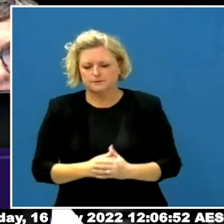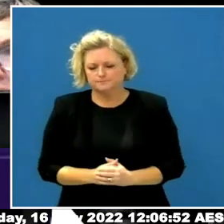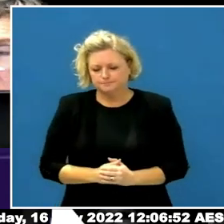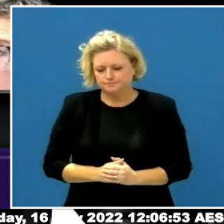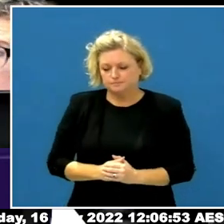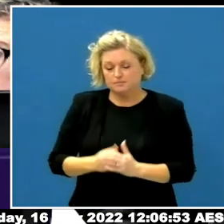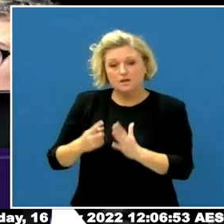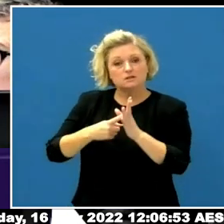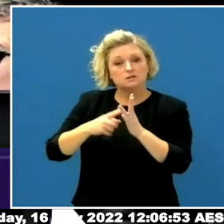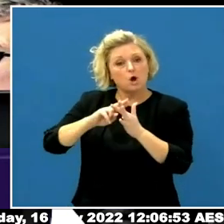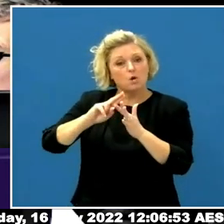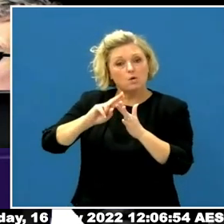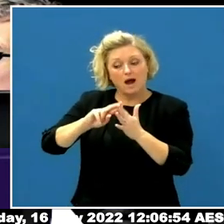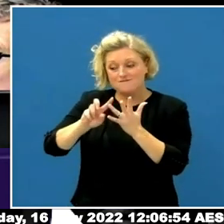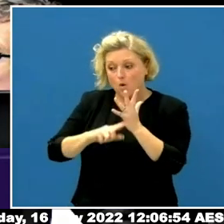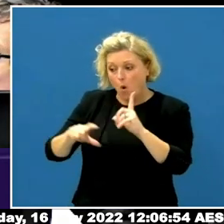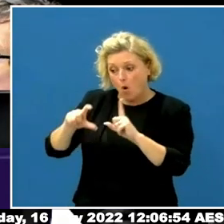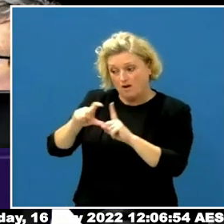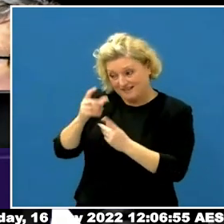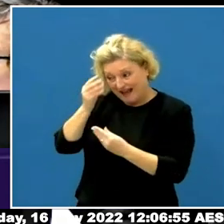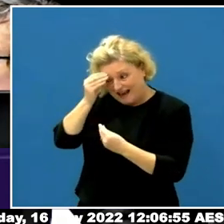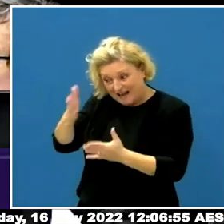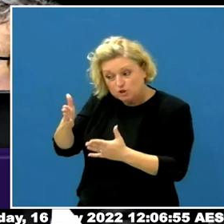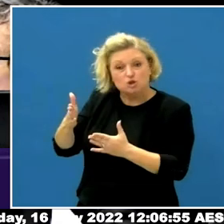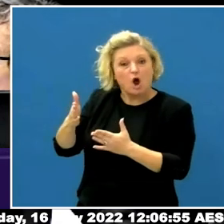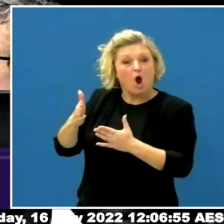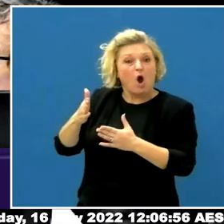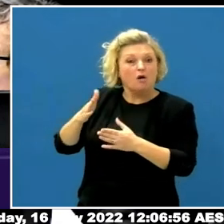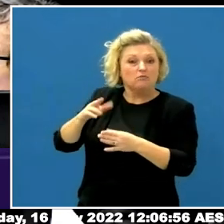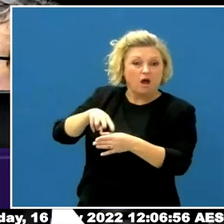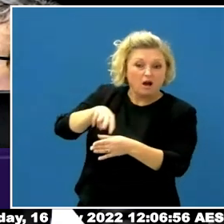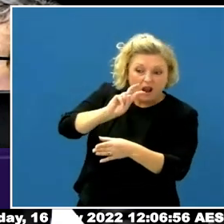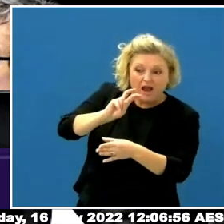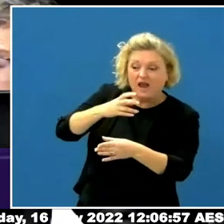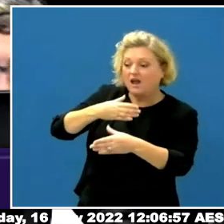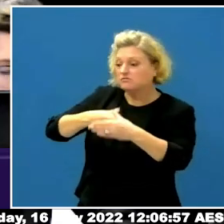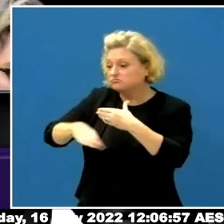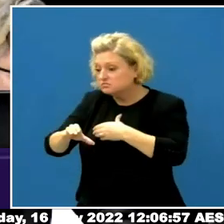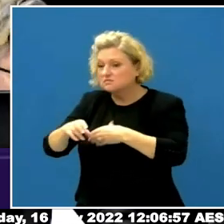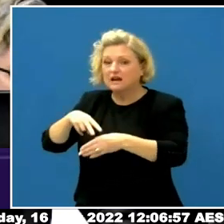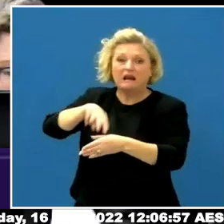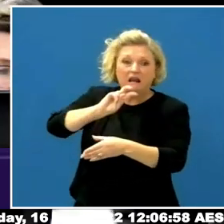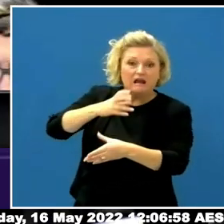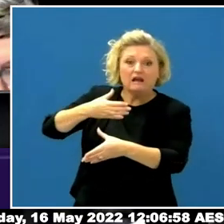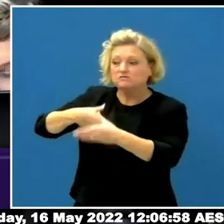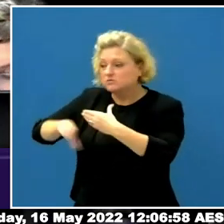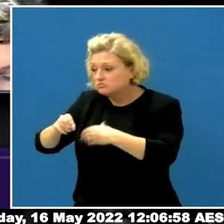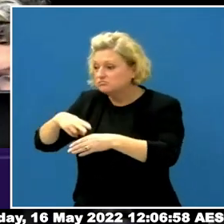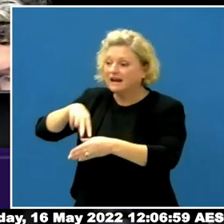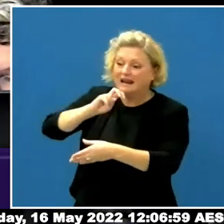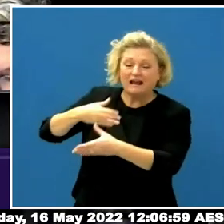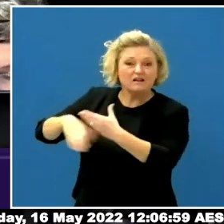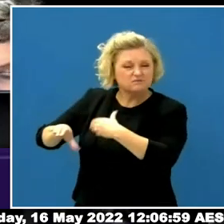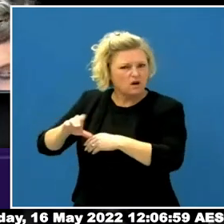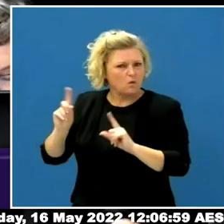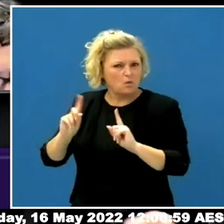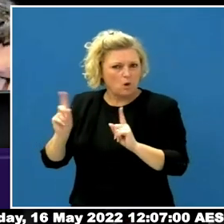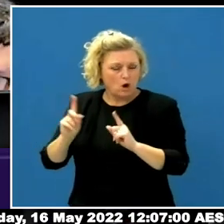No. MR FOGARTY: How did you find that out? You'd make a phone call and you were told that this is the new Team Leader.